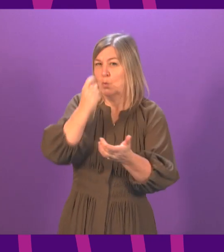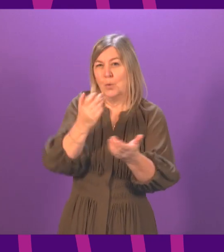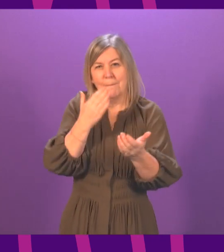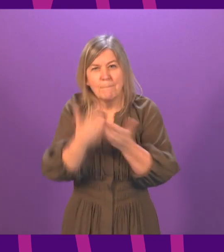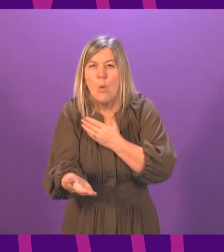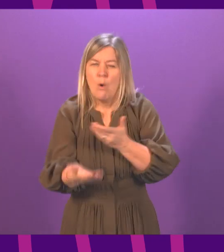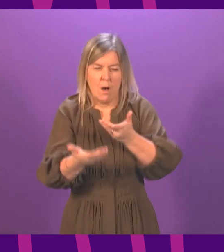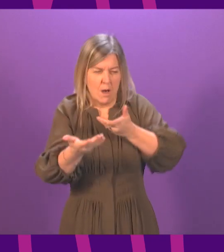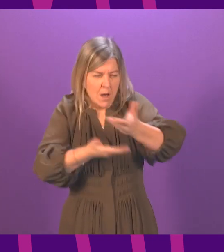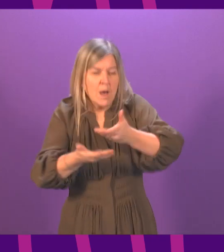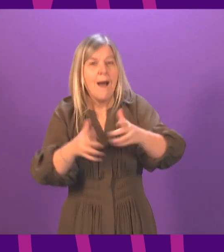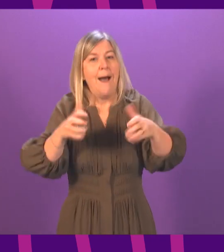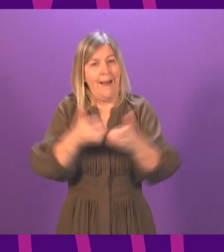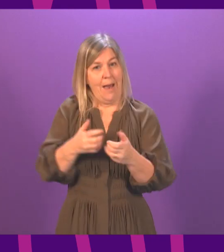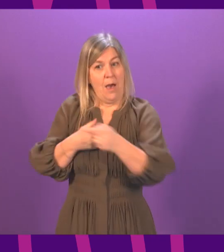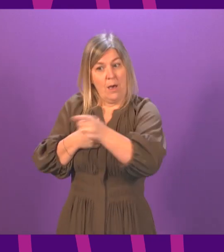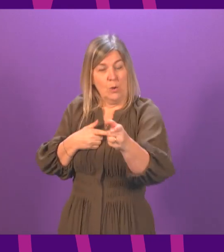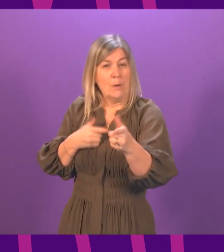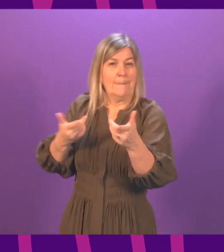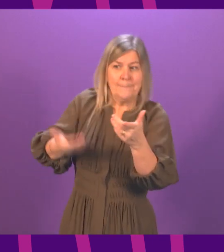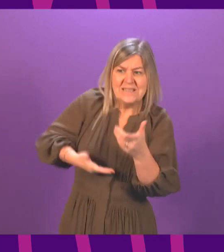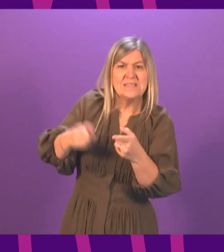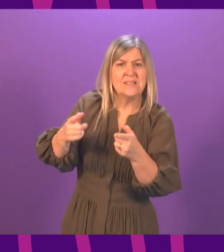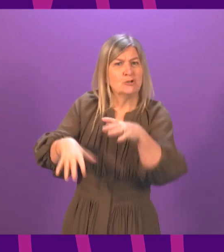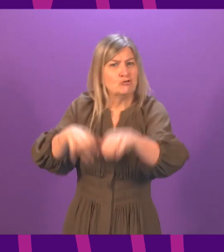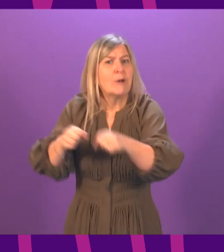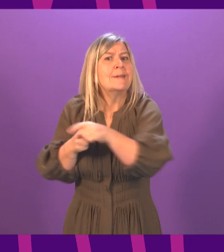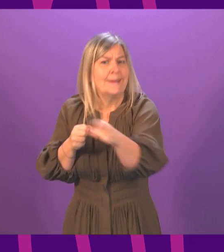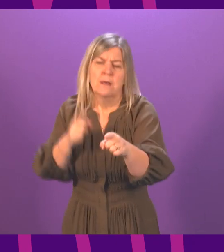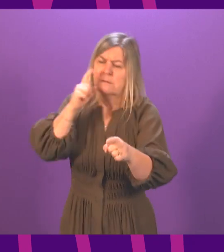how we can ensure that the funding that we provide helps as many businesses as possible.